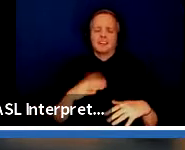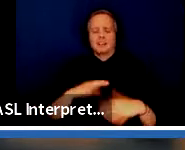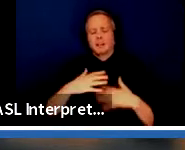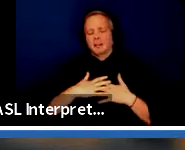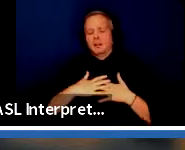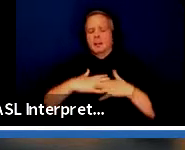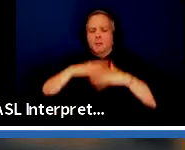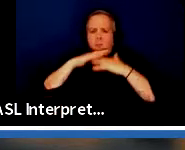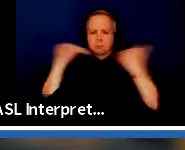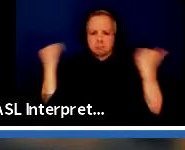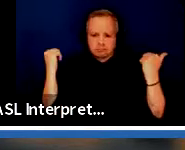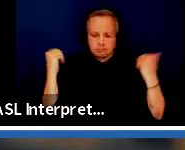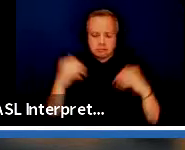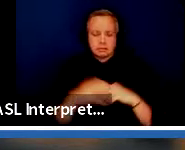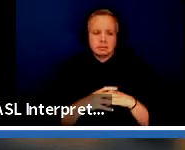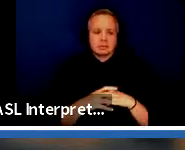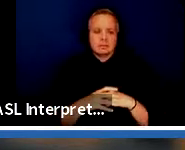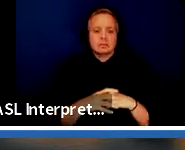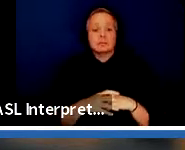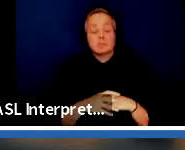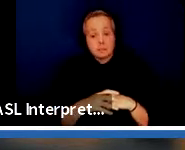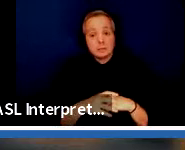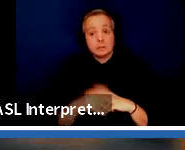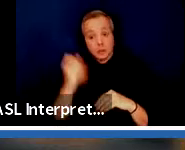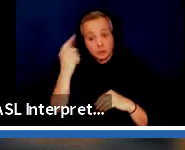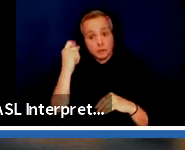IT TAKES, AS I SAID EARLIER, ABOUT TWO HOURS FOR ME TO GET